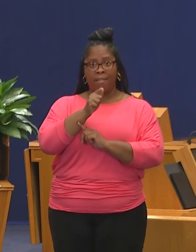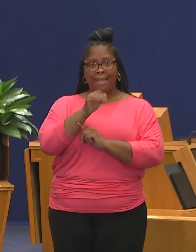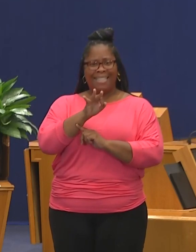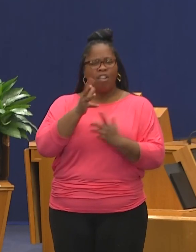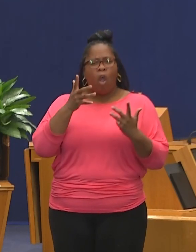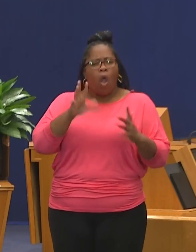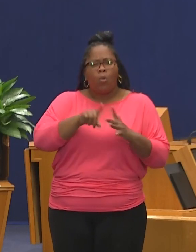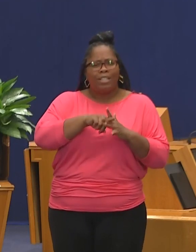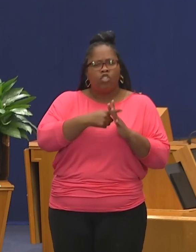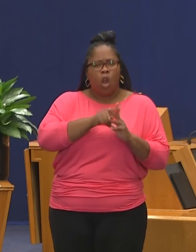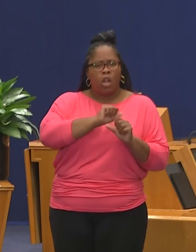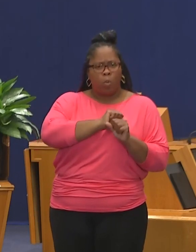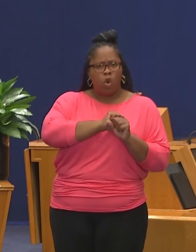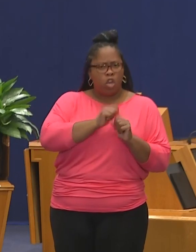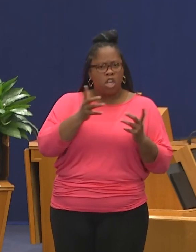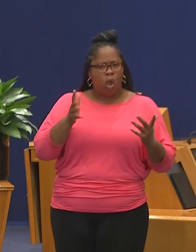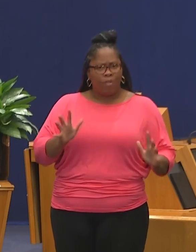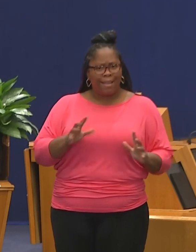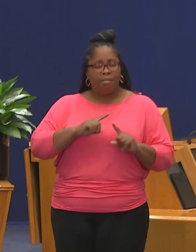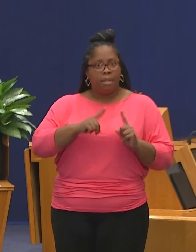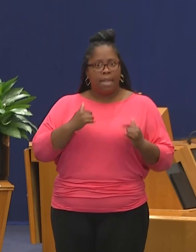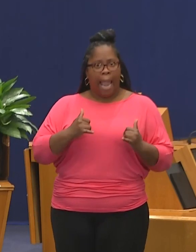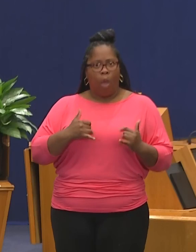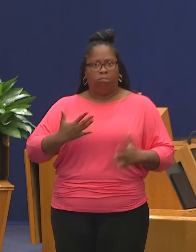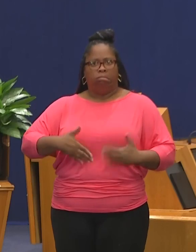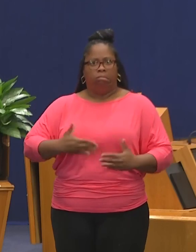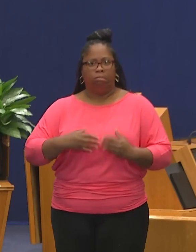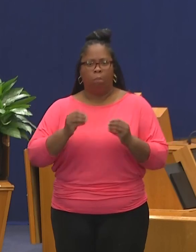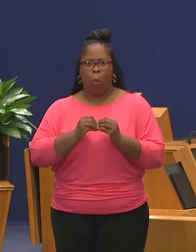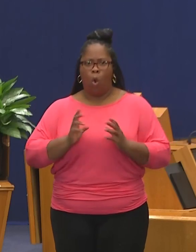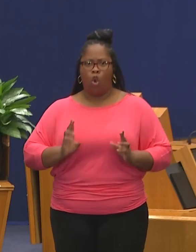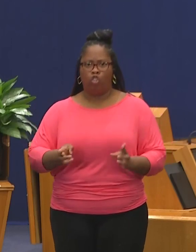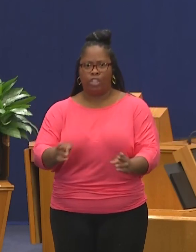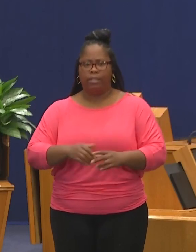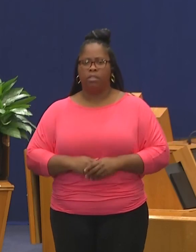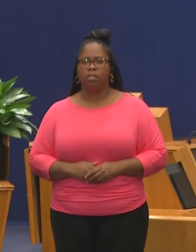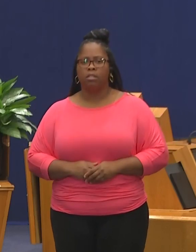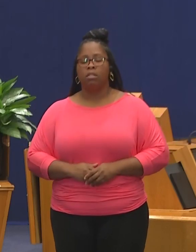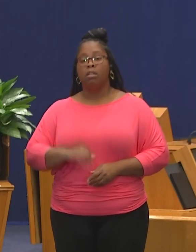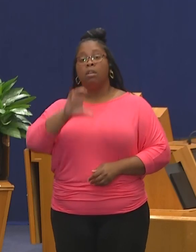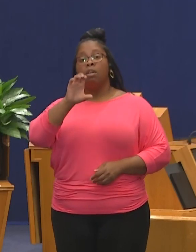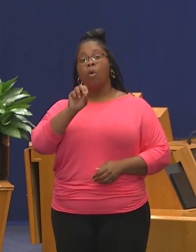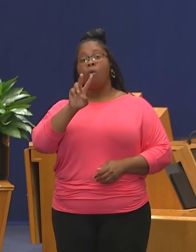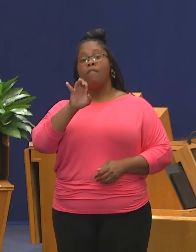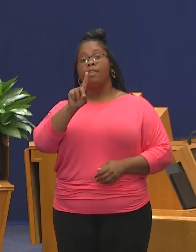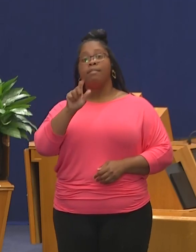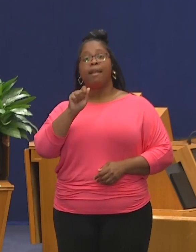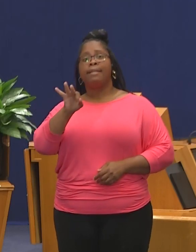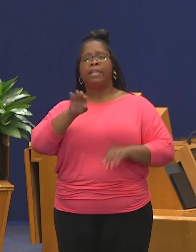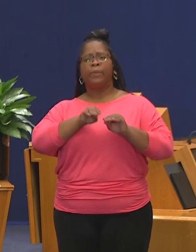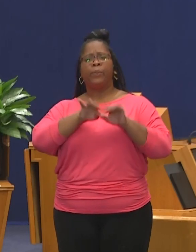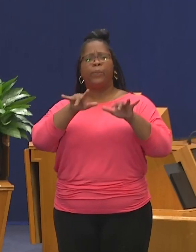BEFORE THE COVID-19 CRISIS. BUT IT'S NOW MORE URGENT THAN EVER.